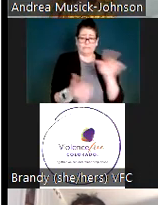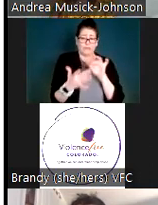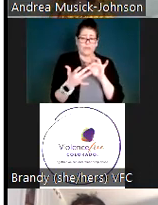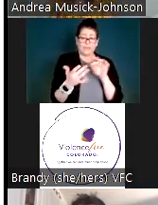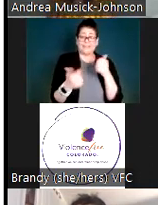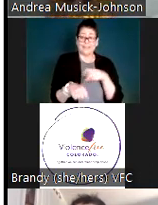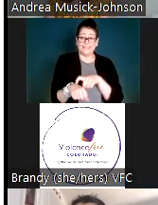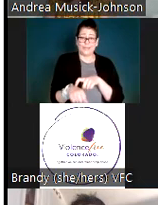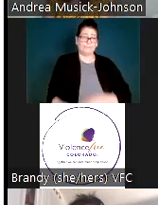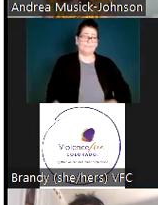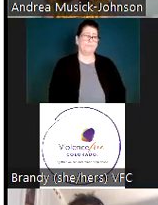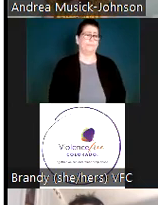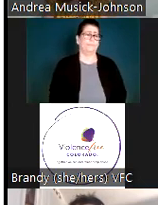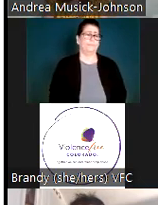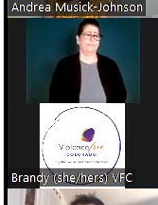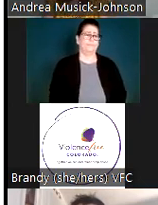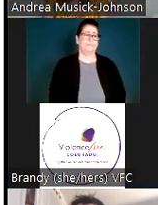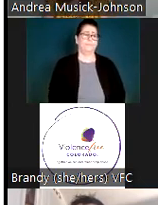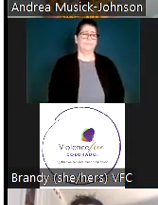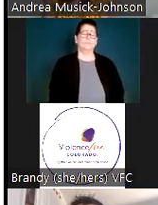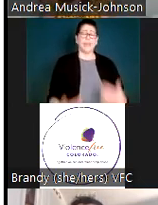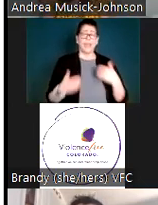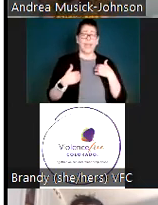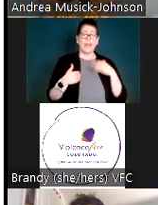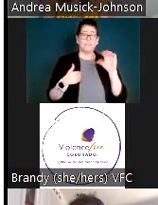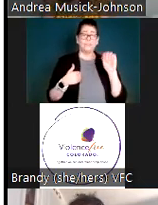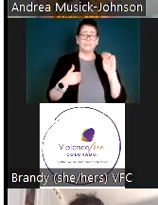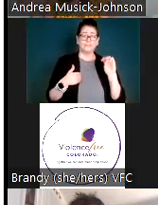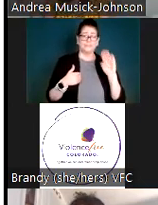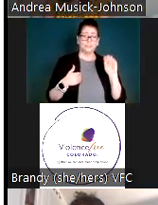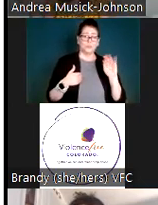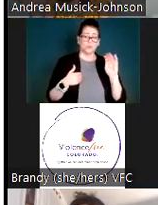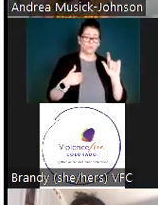We are also on a social media. So if you are on any of these platforms,